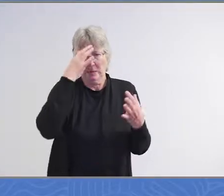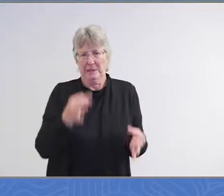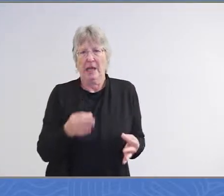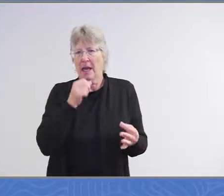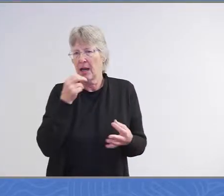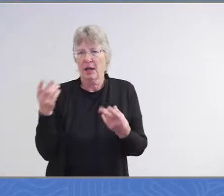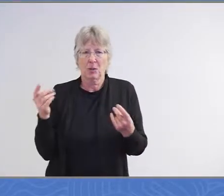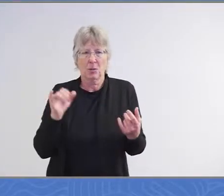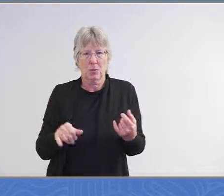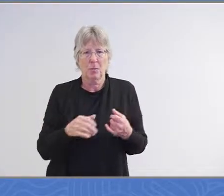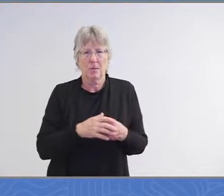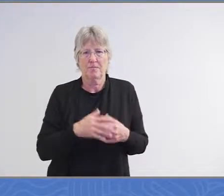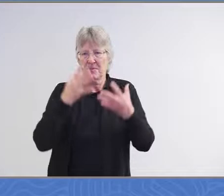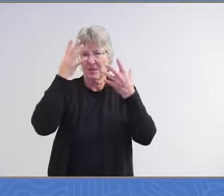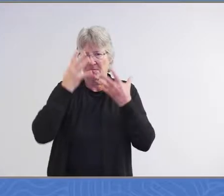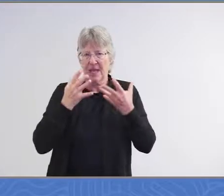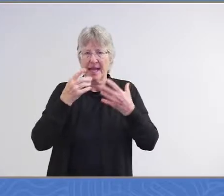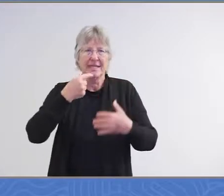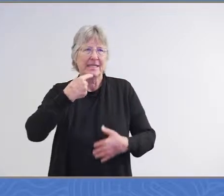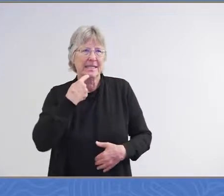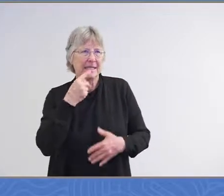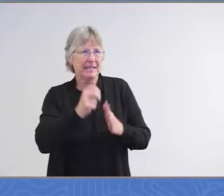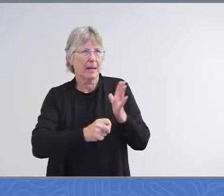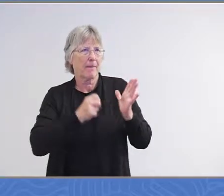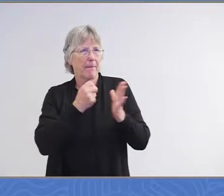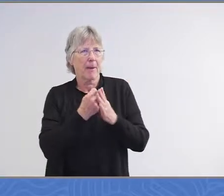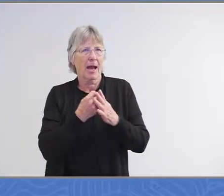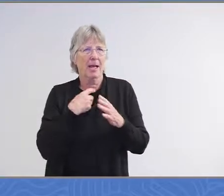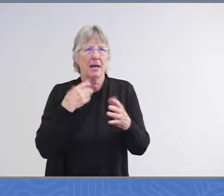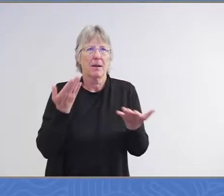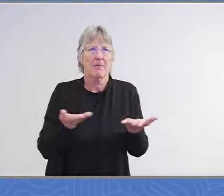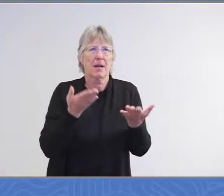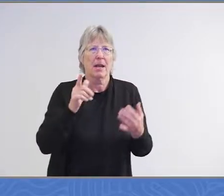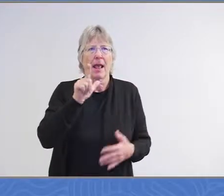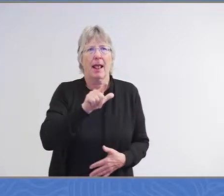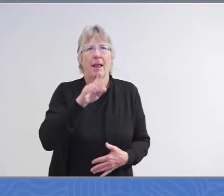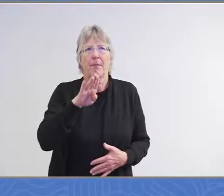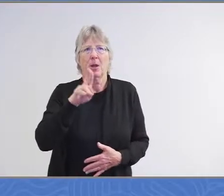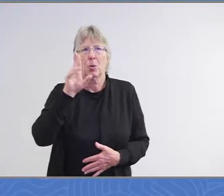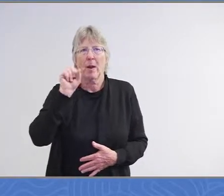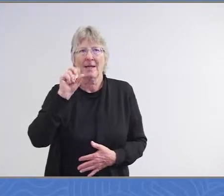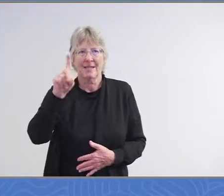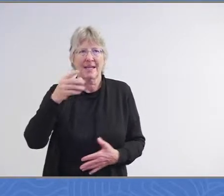It is a sad and disappointing time to be an LBUSD employee. Thank you for your time.